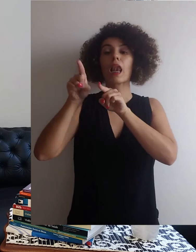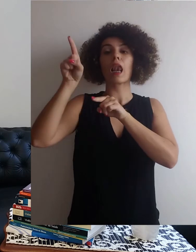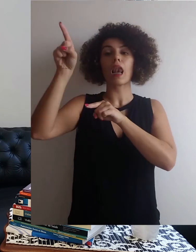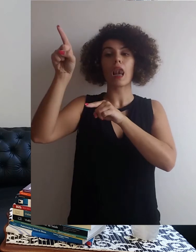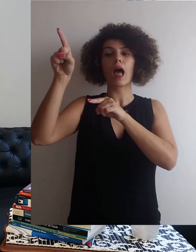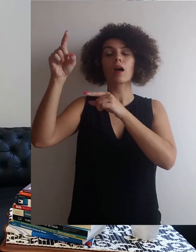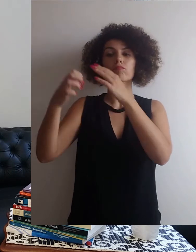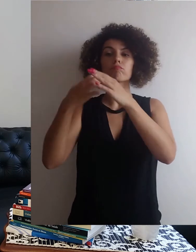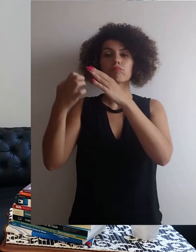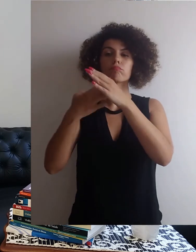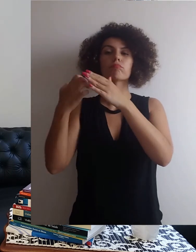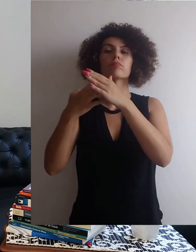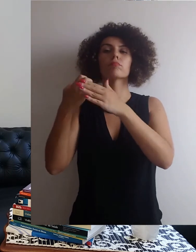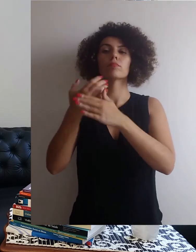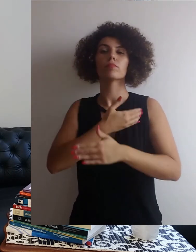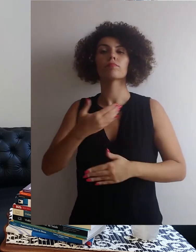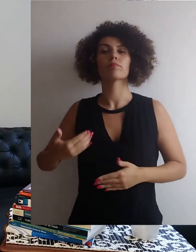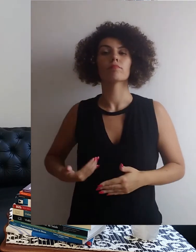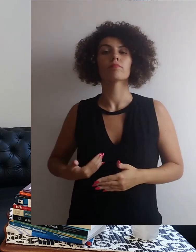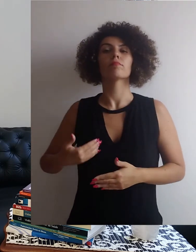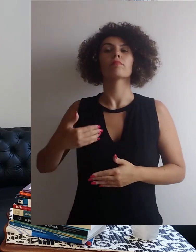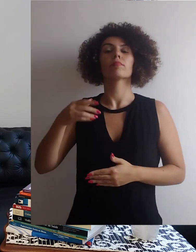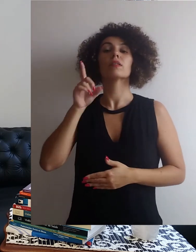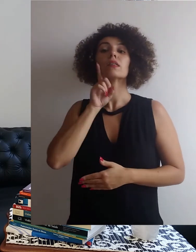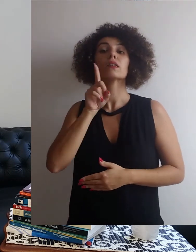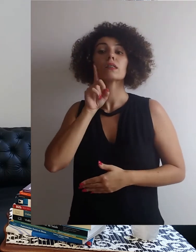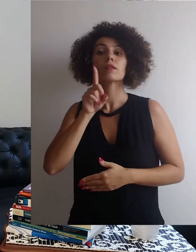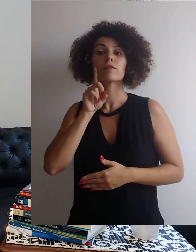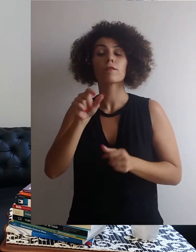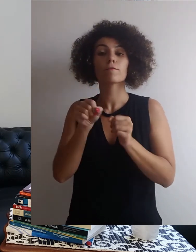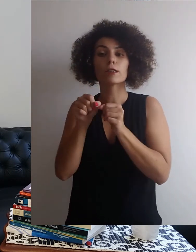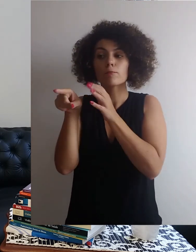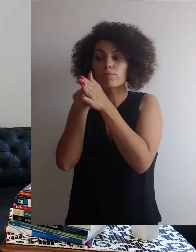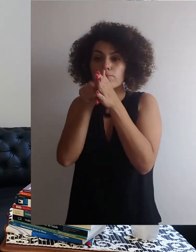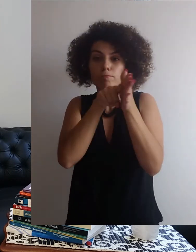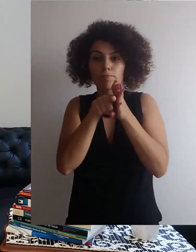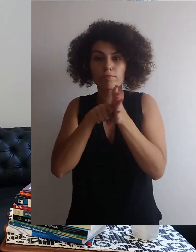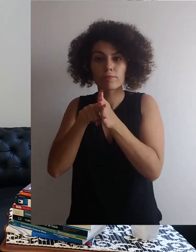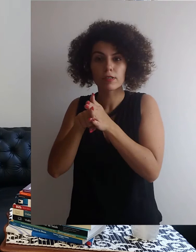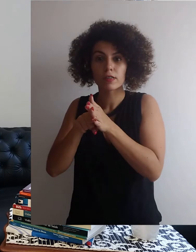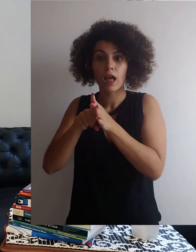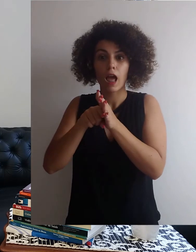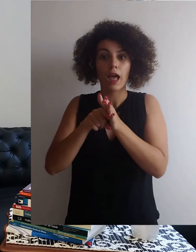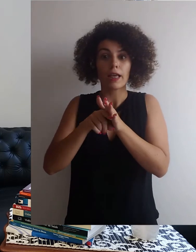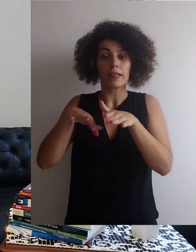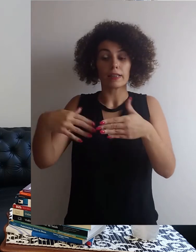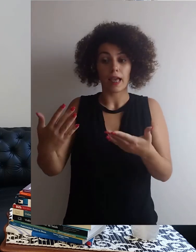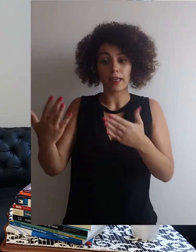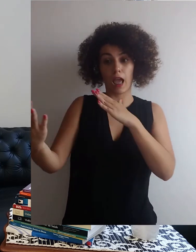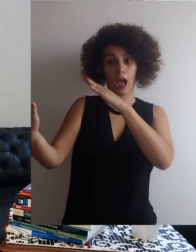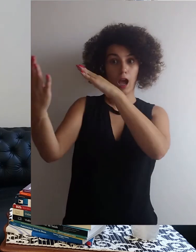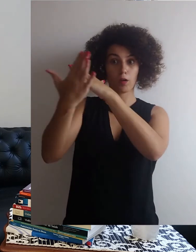American philanthropic foundation for health promotion and which carried out research, and was a partner